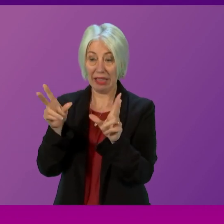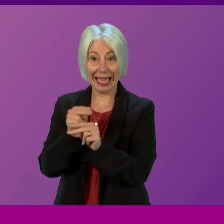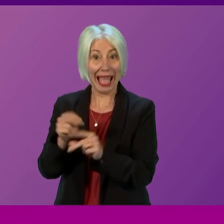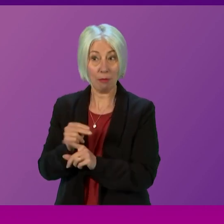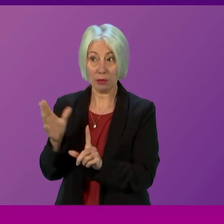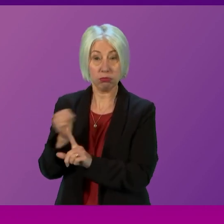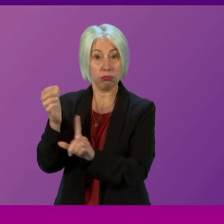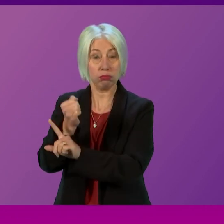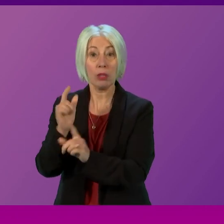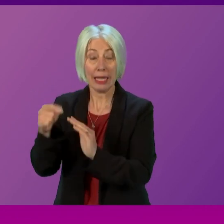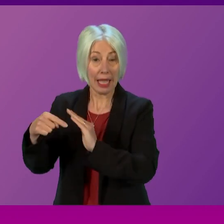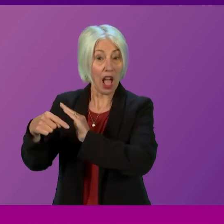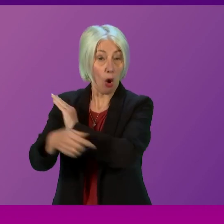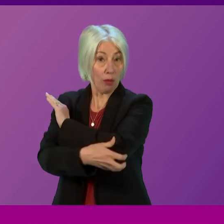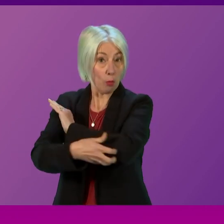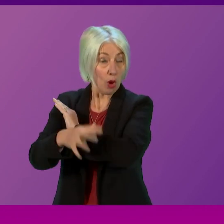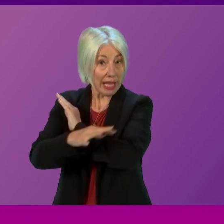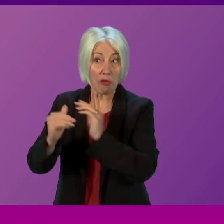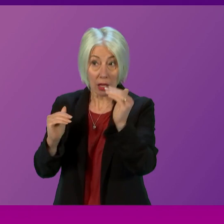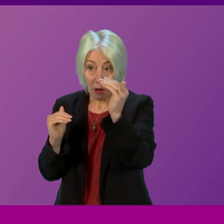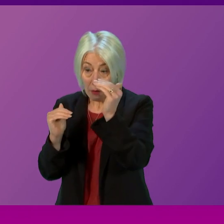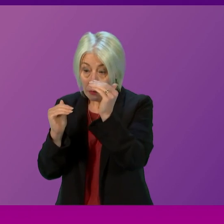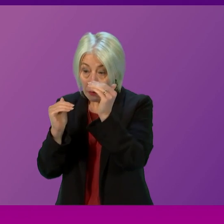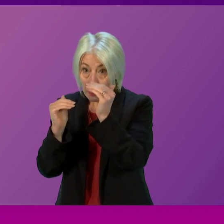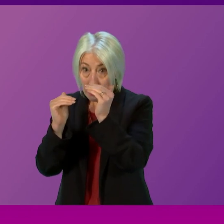least deprived and most deprived areas narrowing from the level in 2019, which